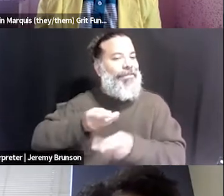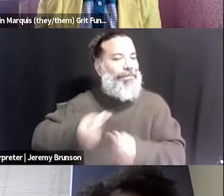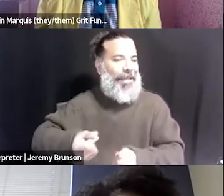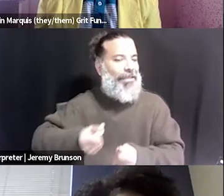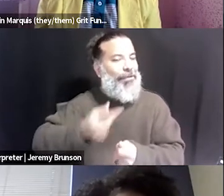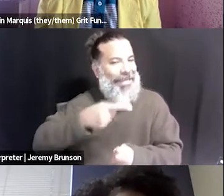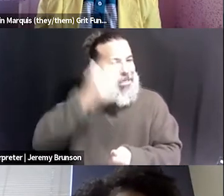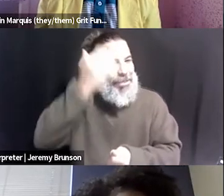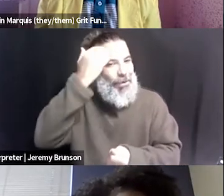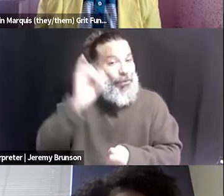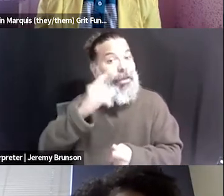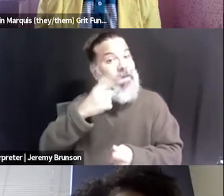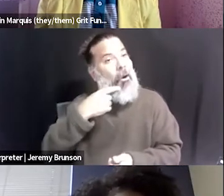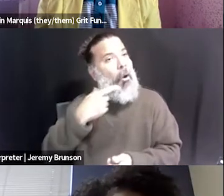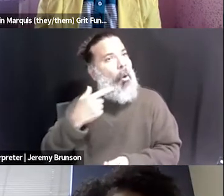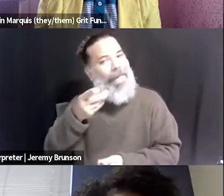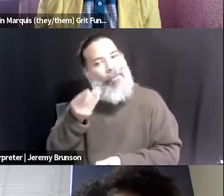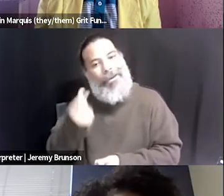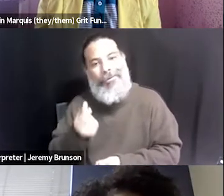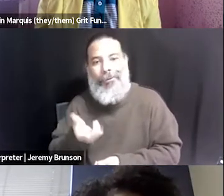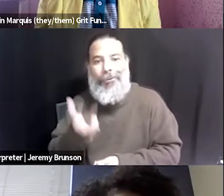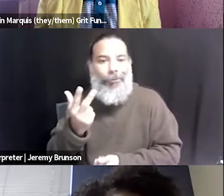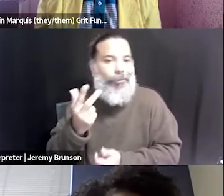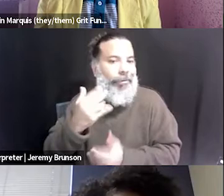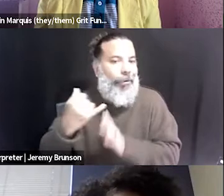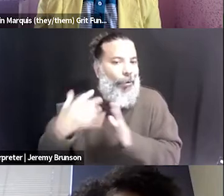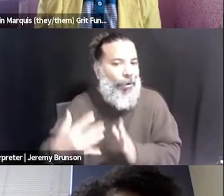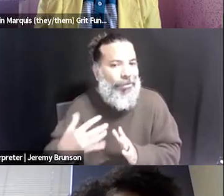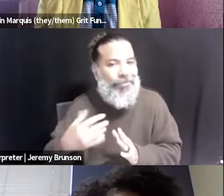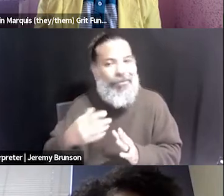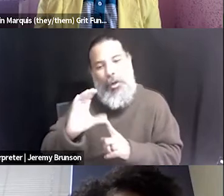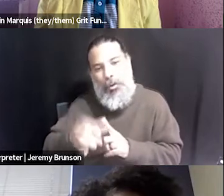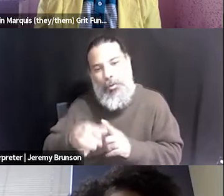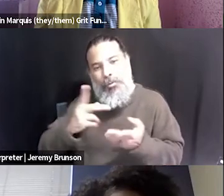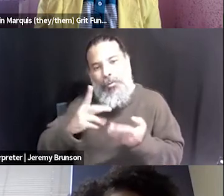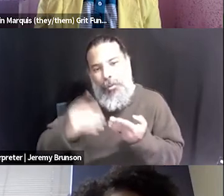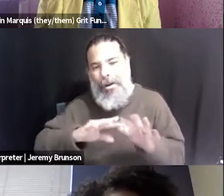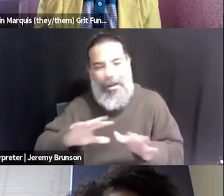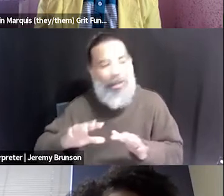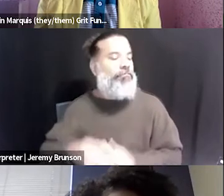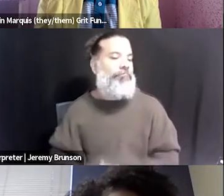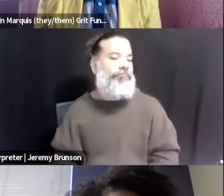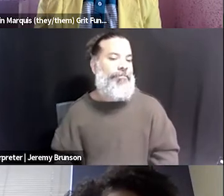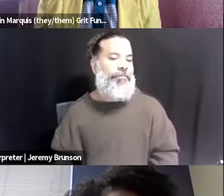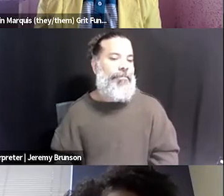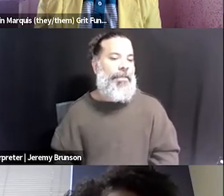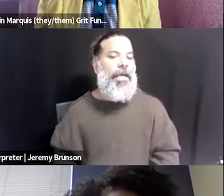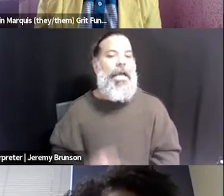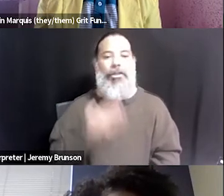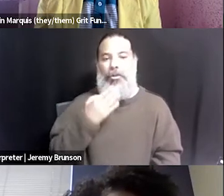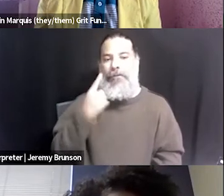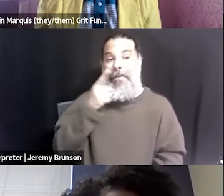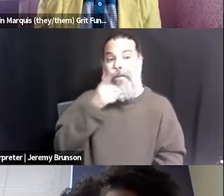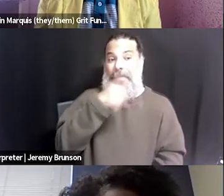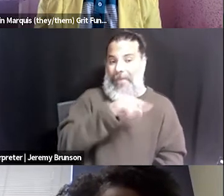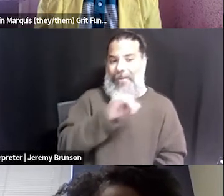So when they can say like this went towards this cultural programming, it is good if it is specific for that kind of stuff.